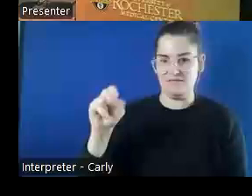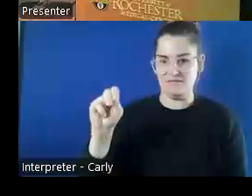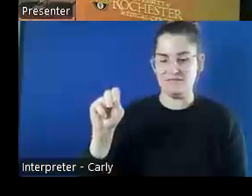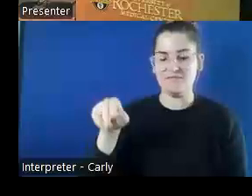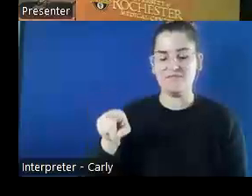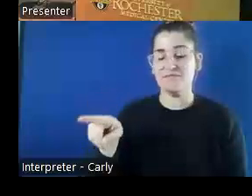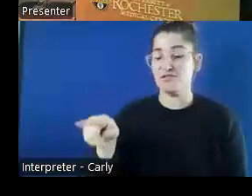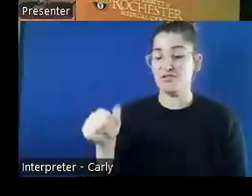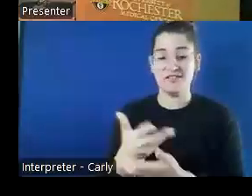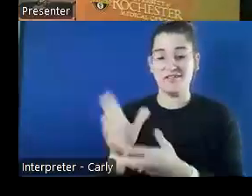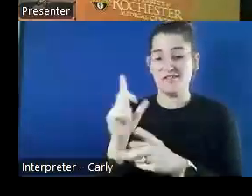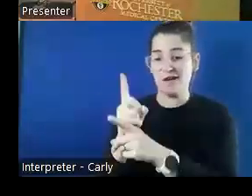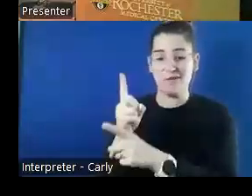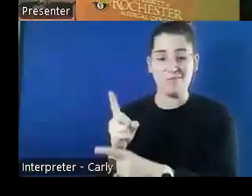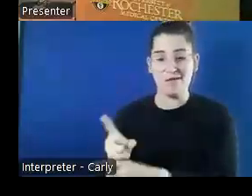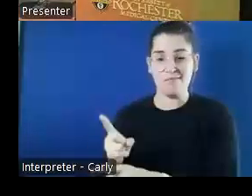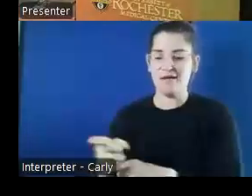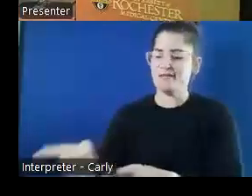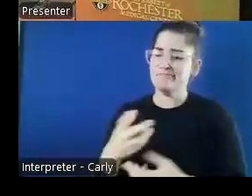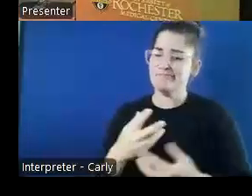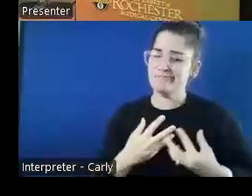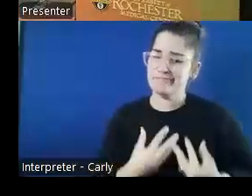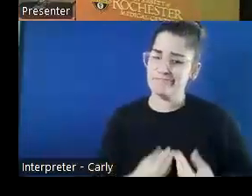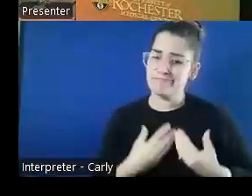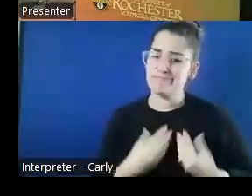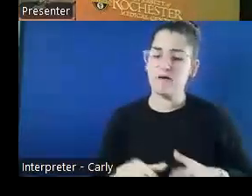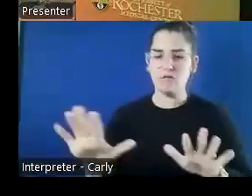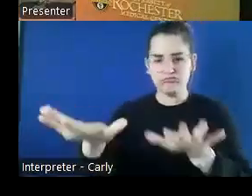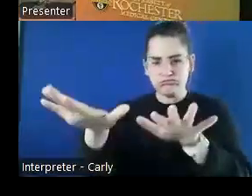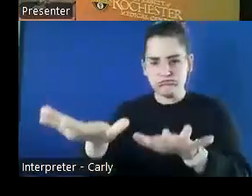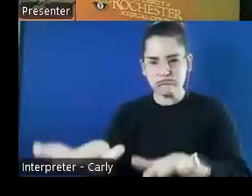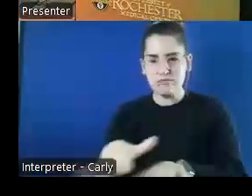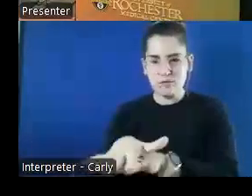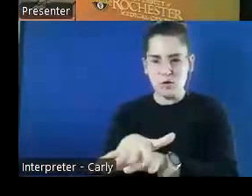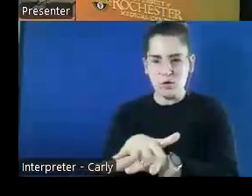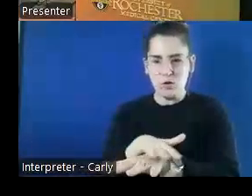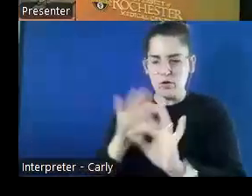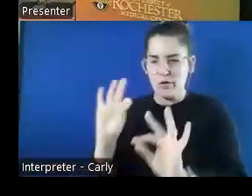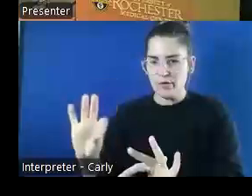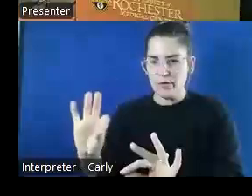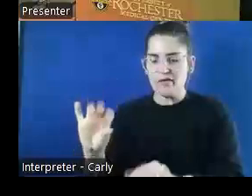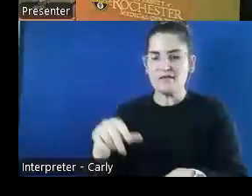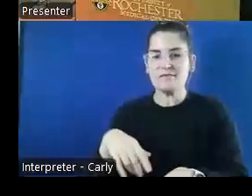right she was super compassionate like slowed the pace down um just really reflected and empathized